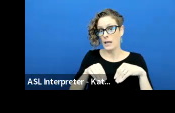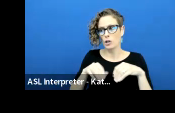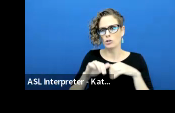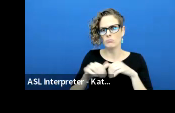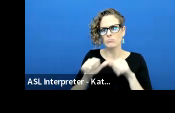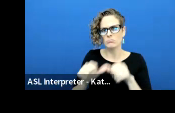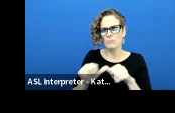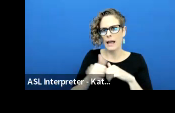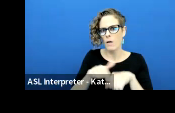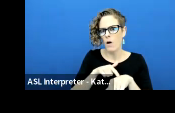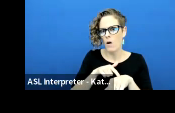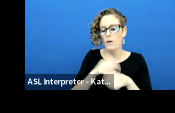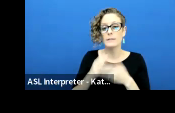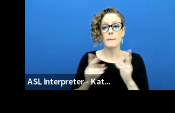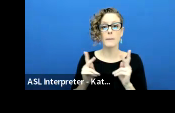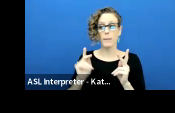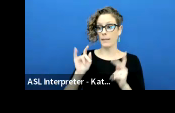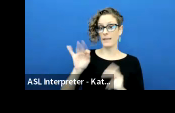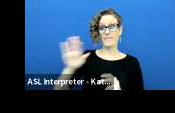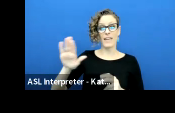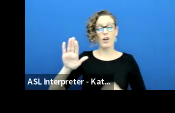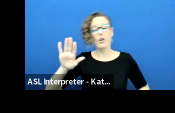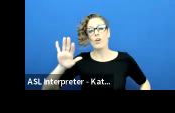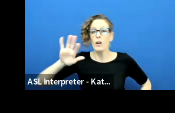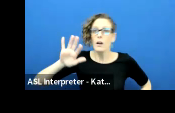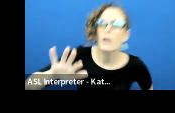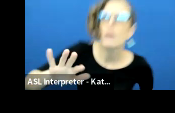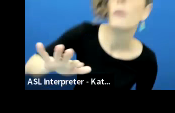need to go you know if they're an environment like on the coast here in California there's